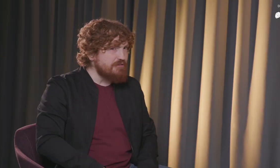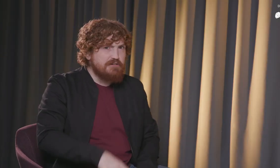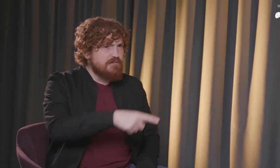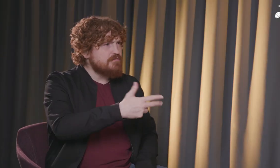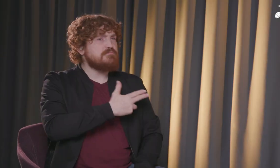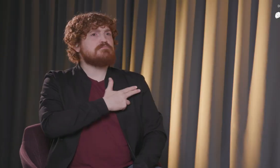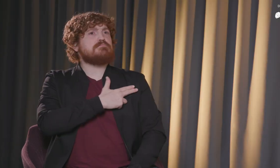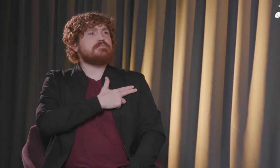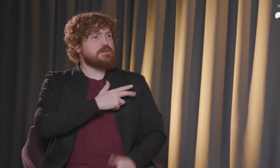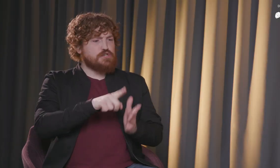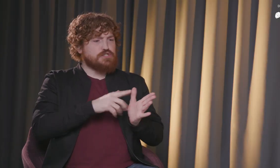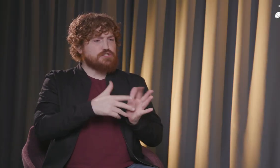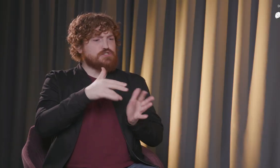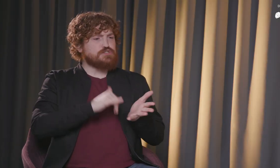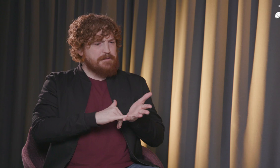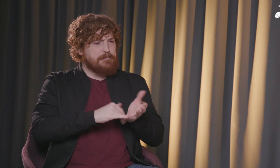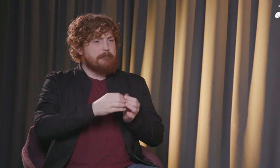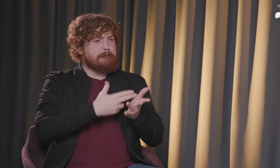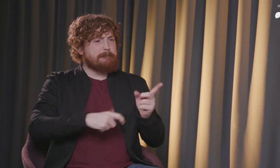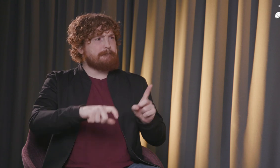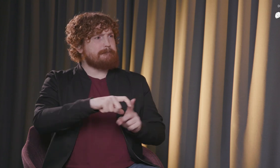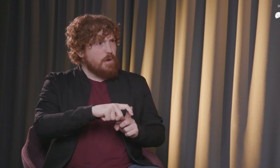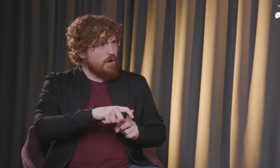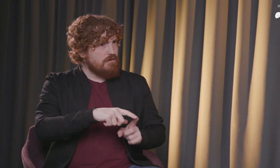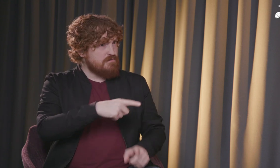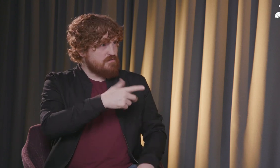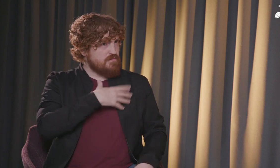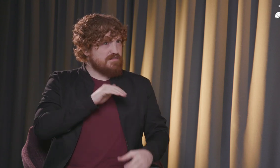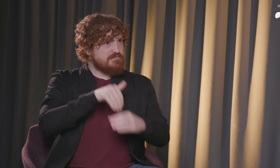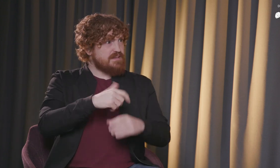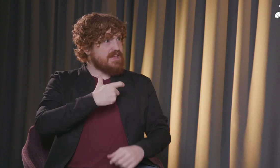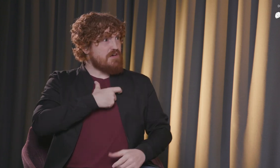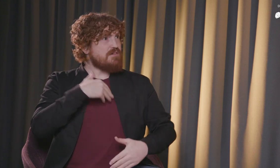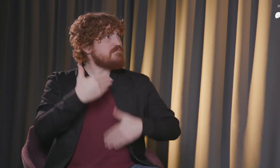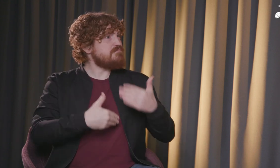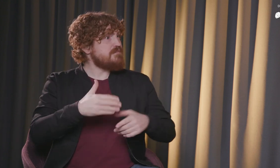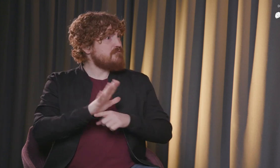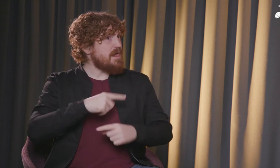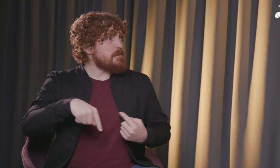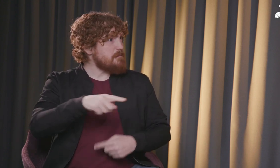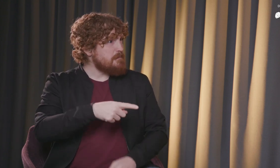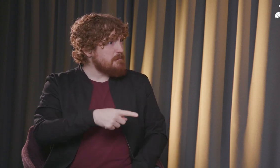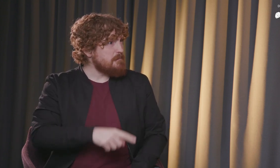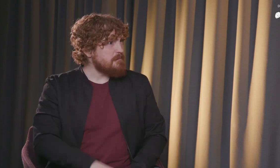The gun pose was very 'James Bond', would you like to be the next James Bond in the film series?